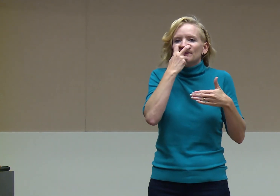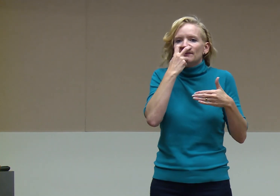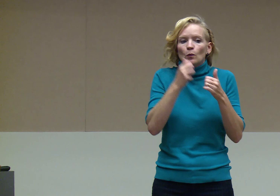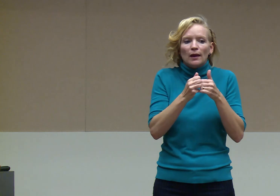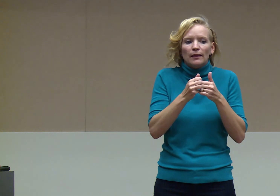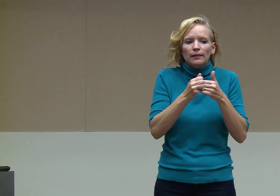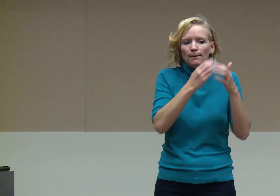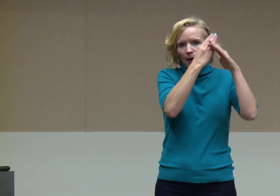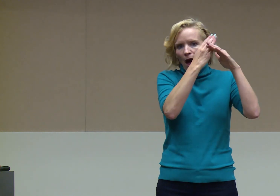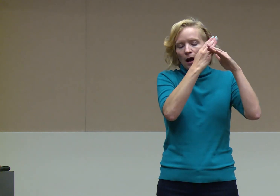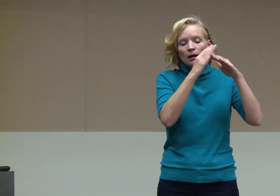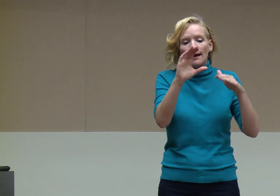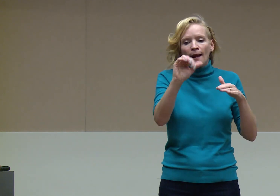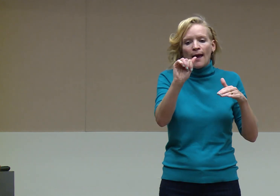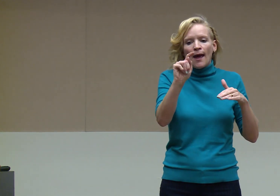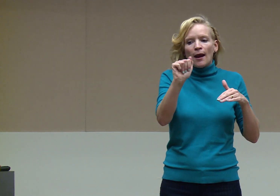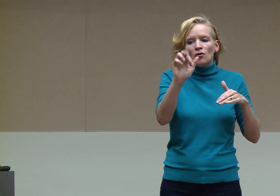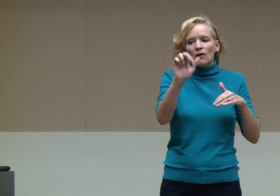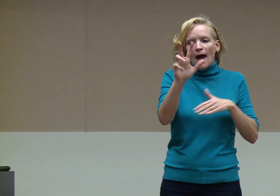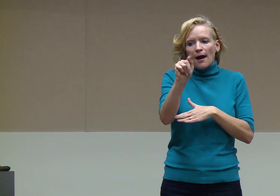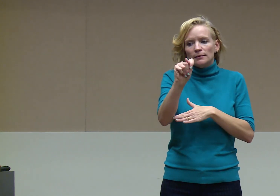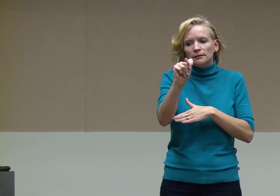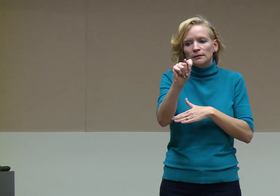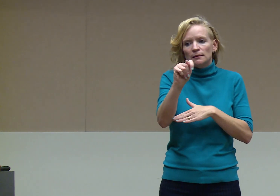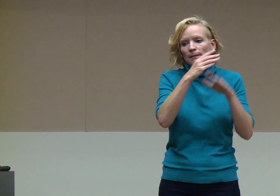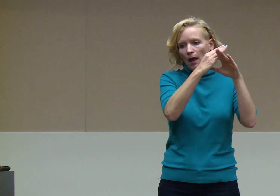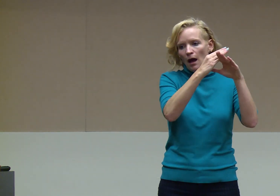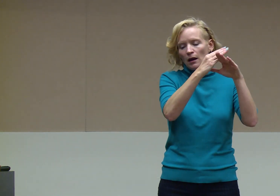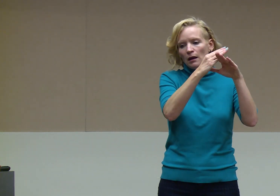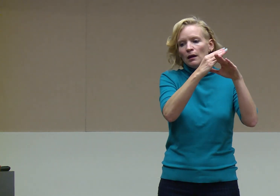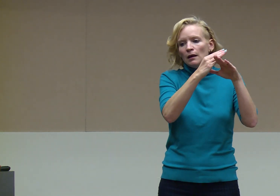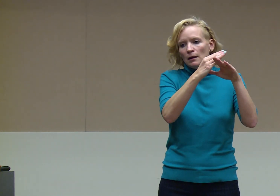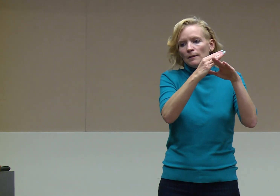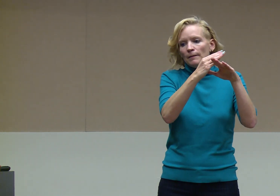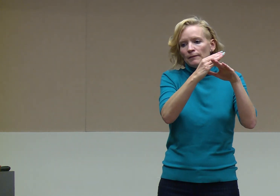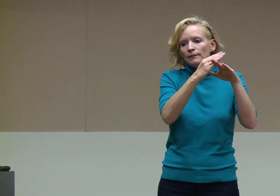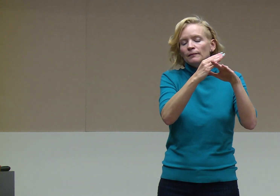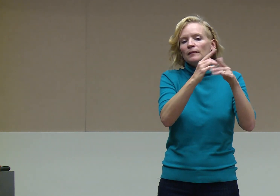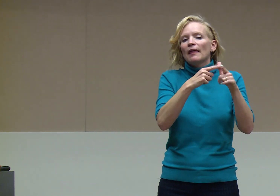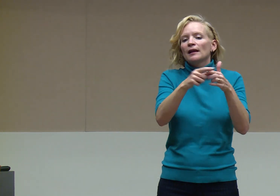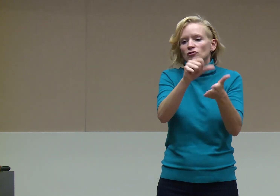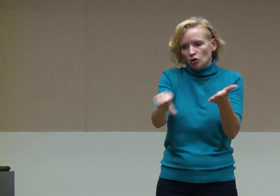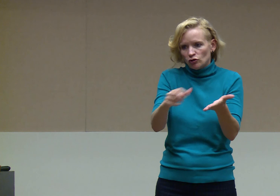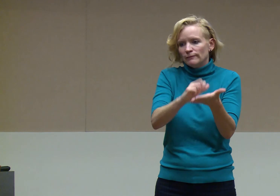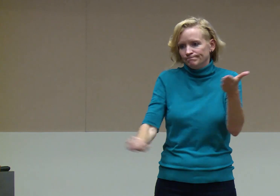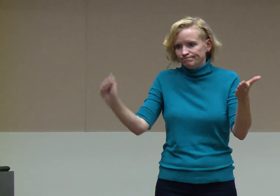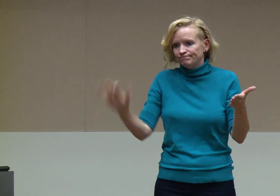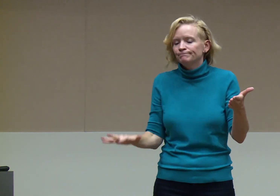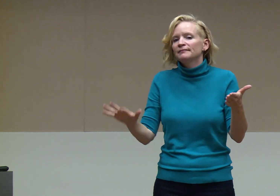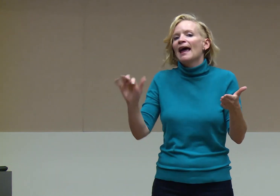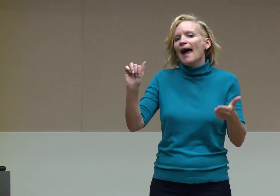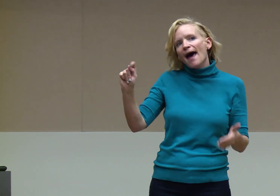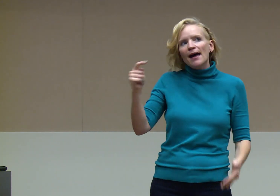Or if a baby was born blind with a cataract, and then they had surgery to remove the cataract